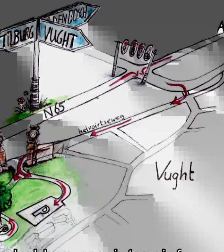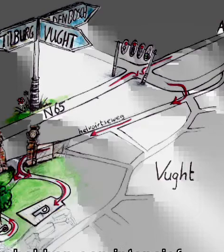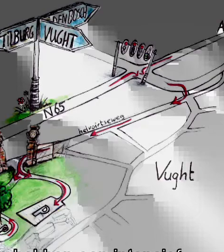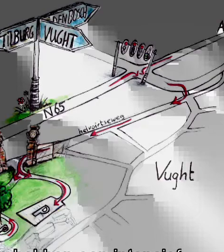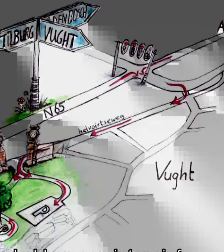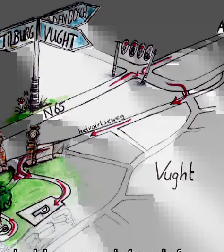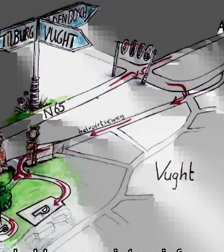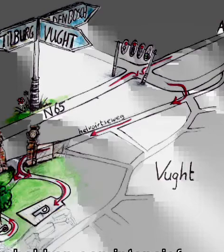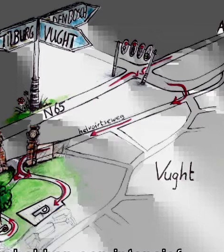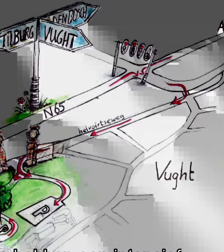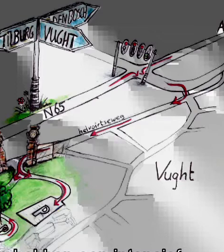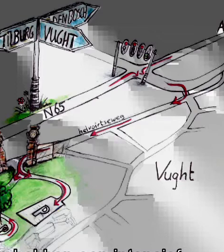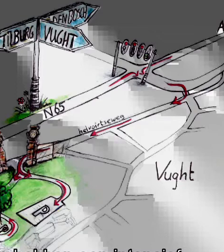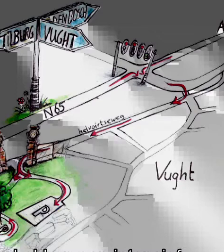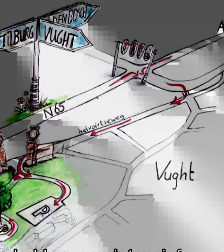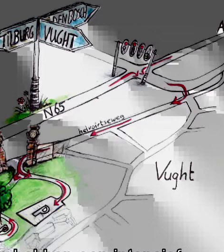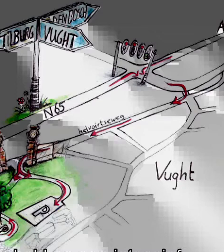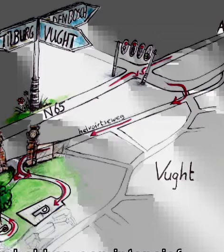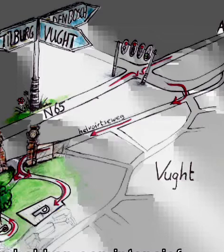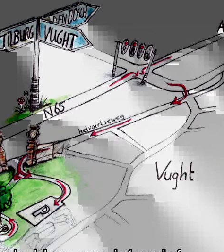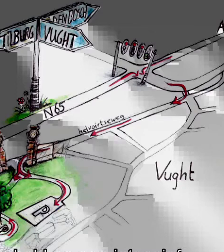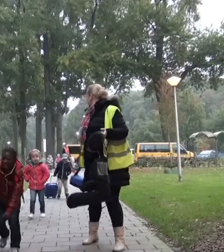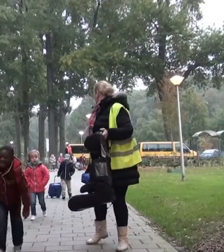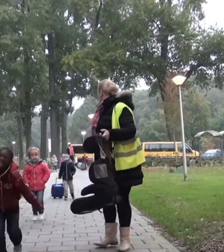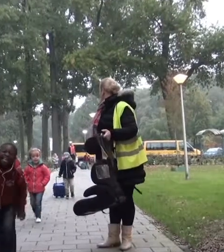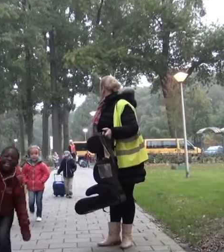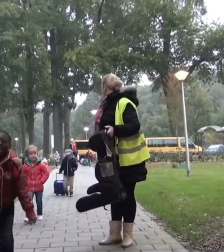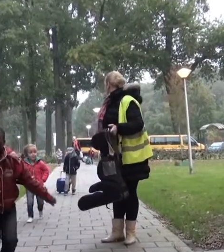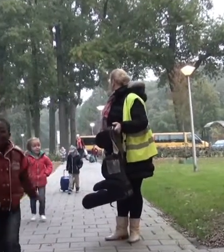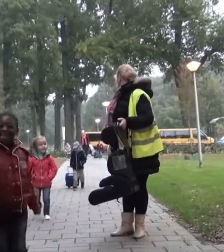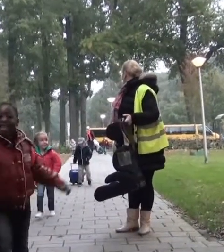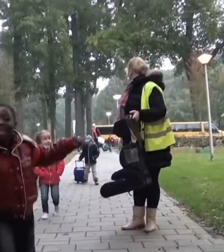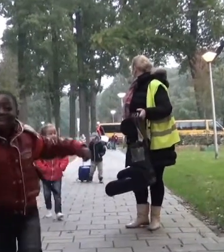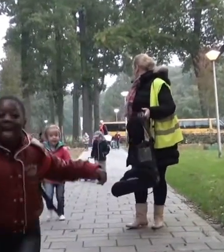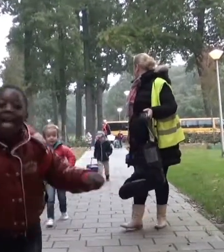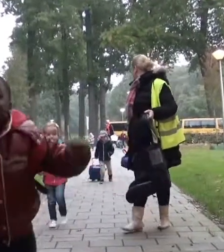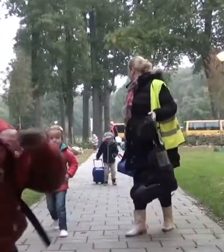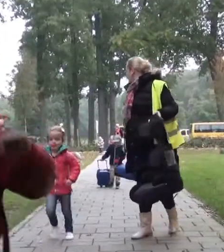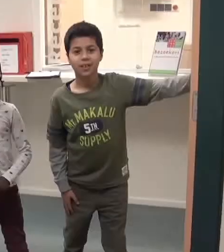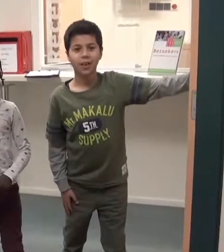The students have been granted an intensive support program... to be able to attend our school.